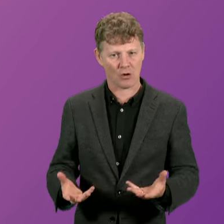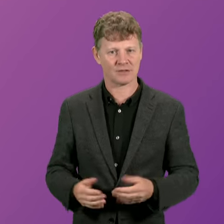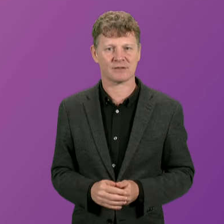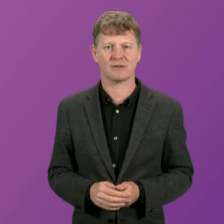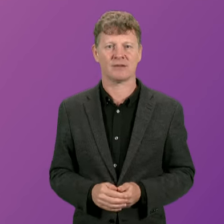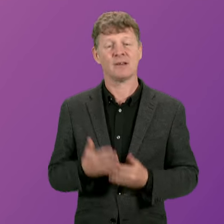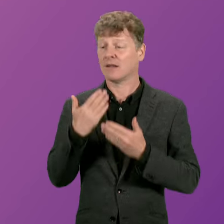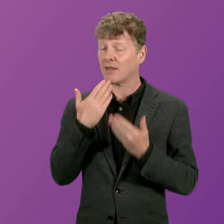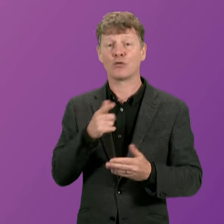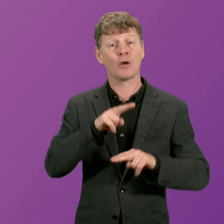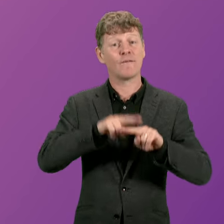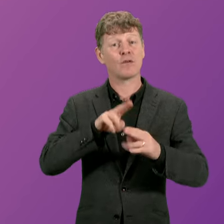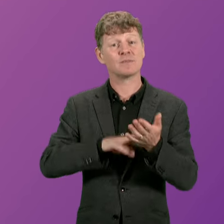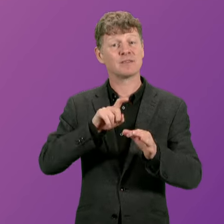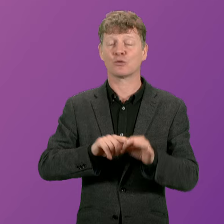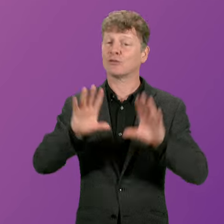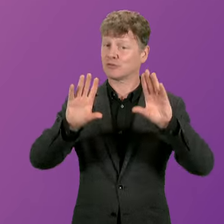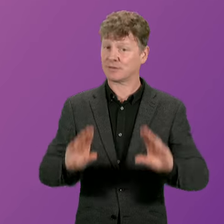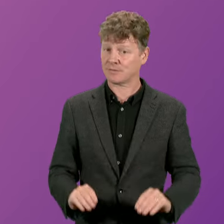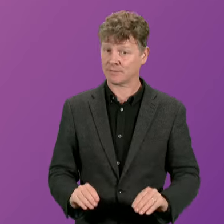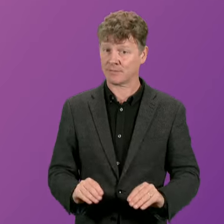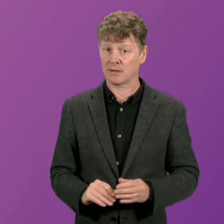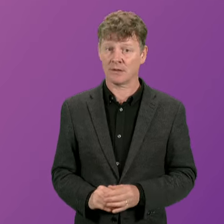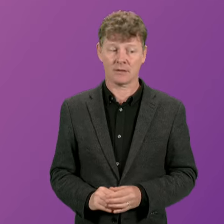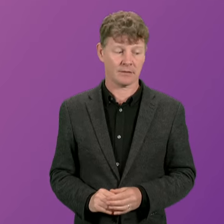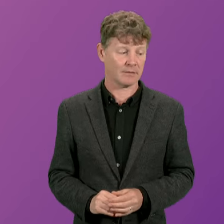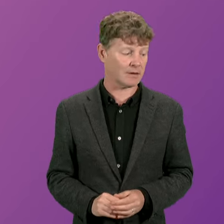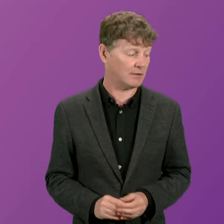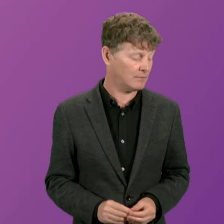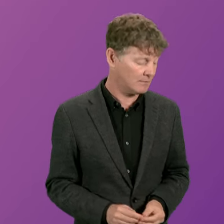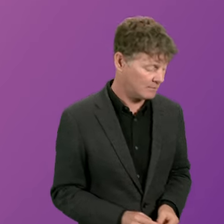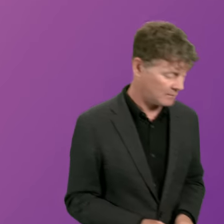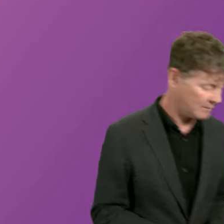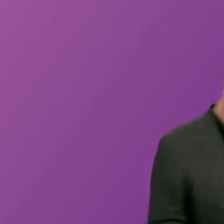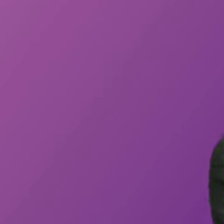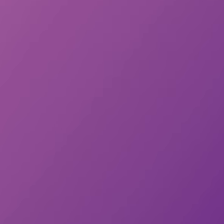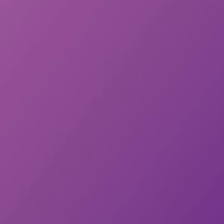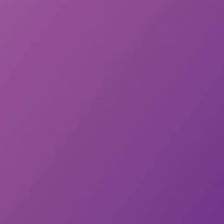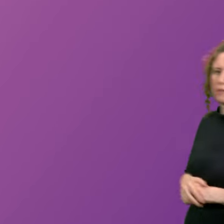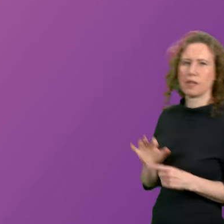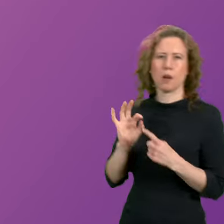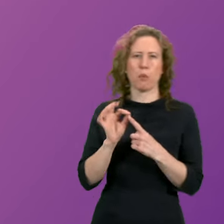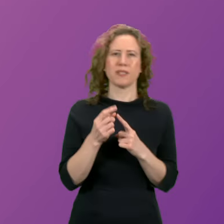That concludes First Minister’s question time. On a point of order, Presiding Officer. In my questions to the First Minister,